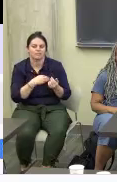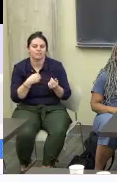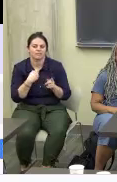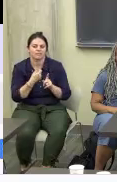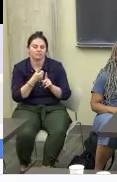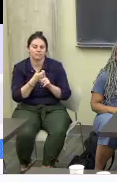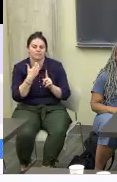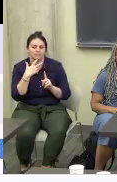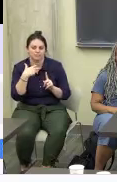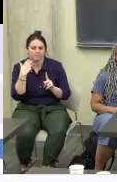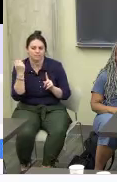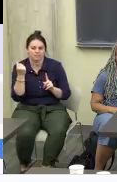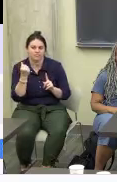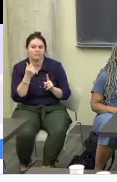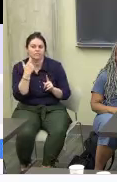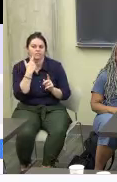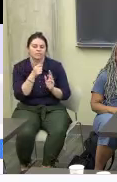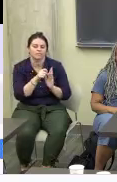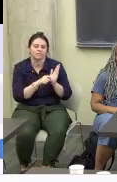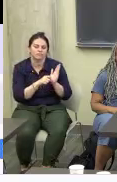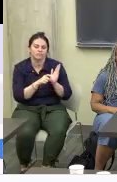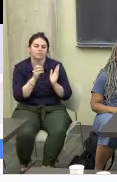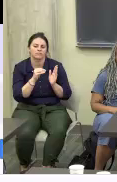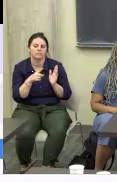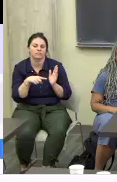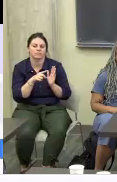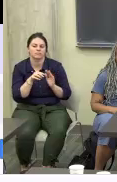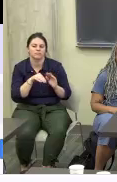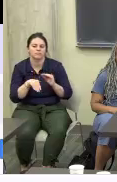Aging and has had, say, recently had surgery and so they're sort of mobility has changed